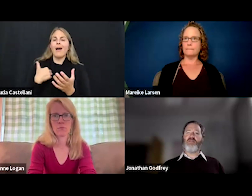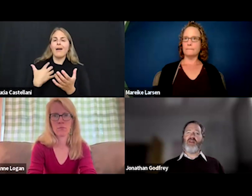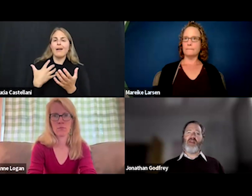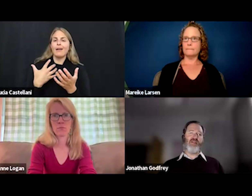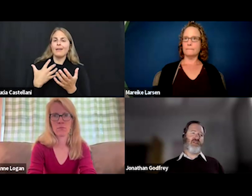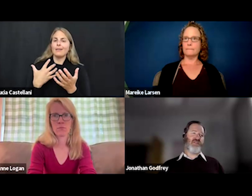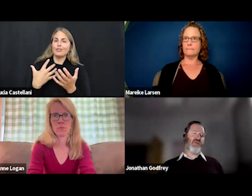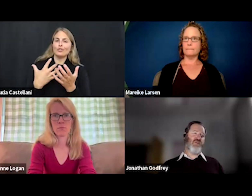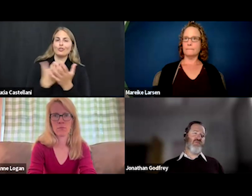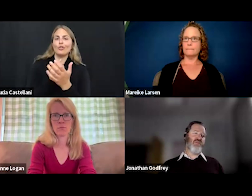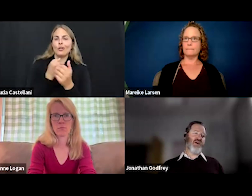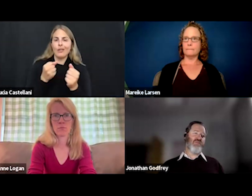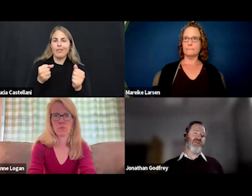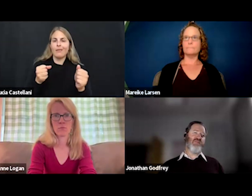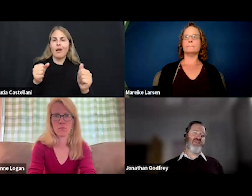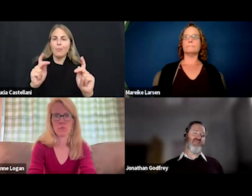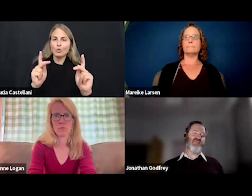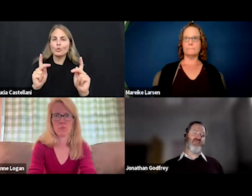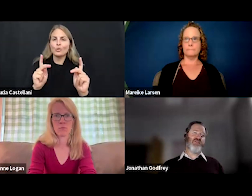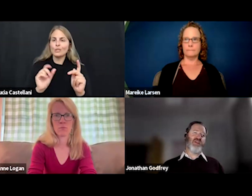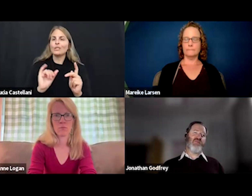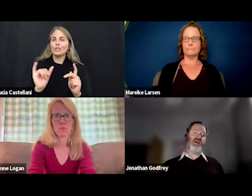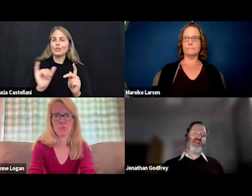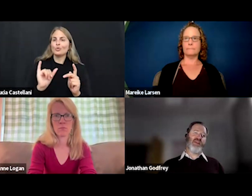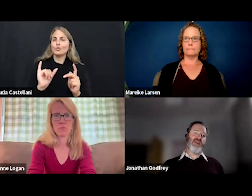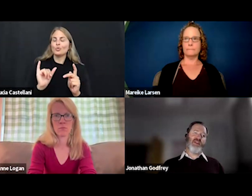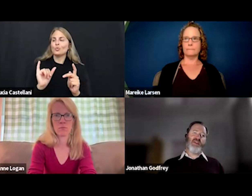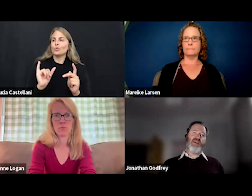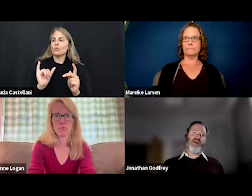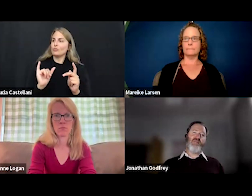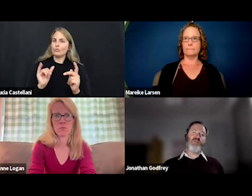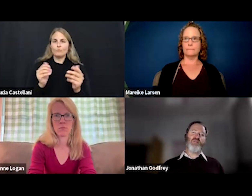And so my big message to anyone who